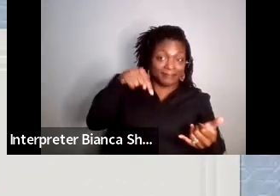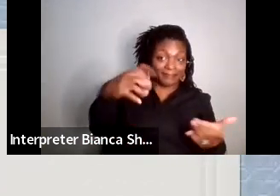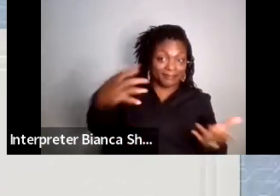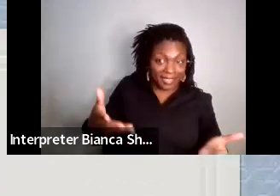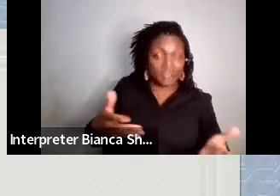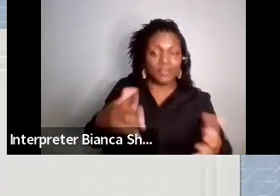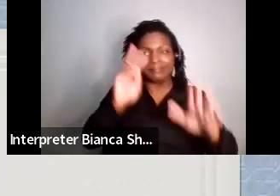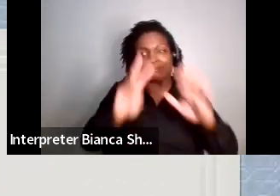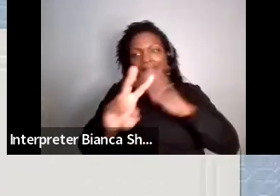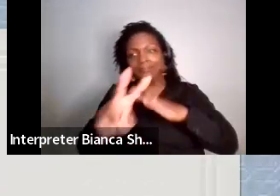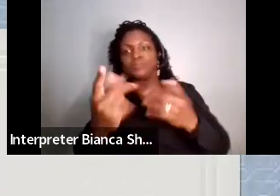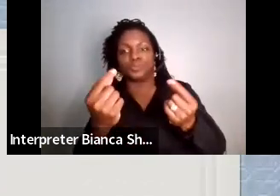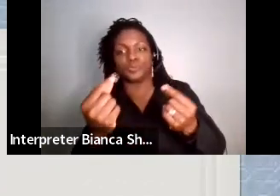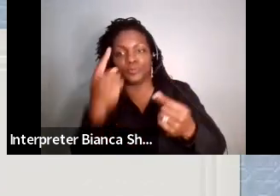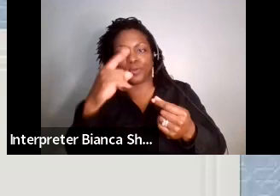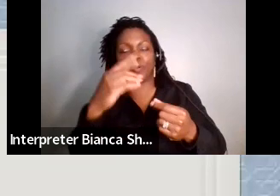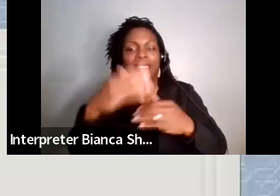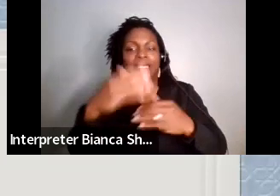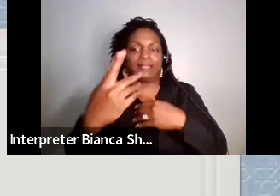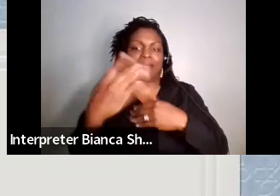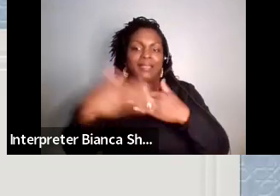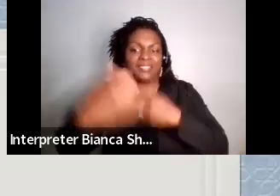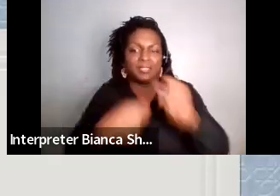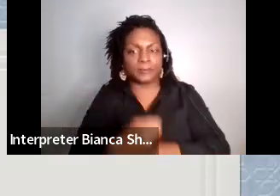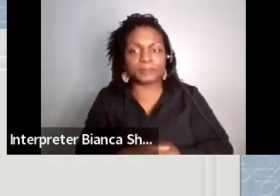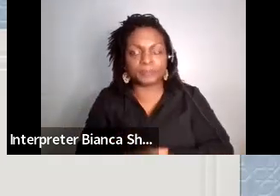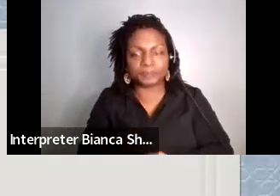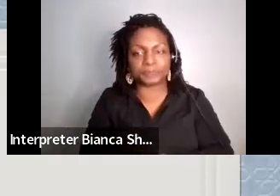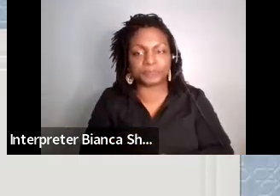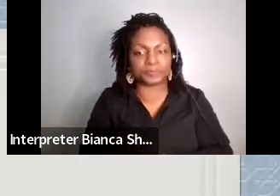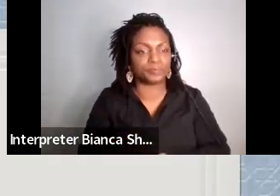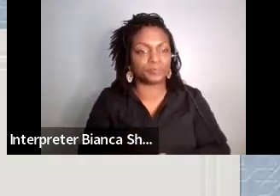We've you know we've this program is is very simple very profound.